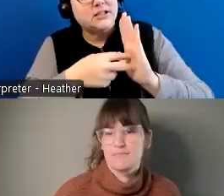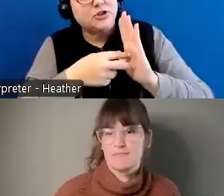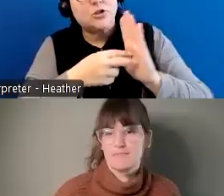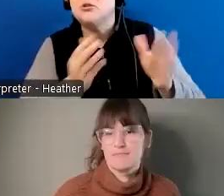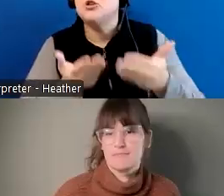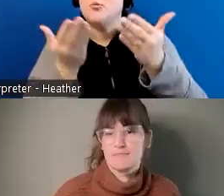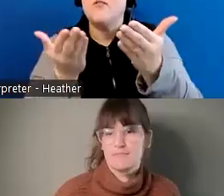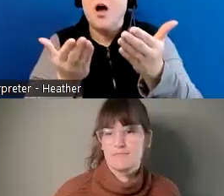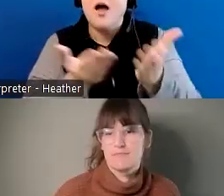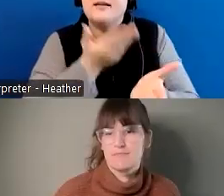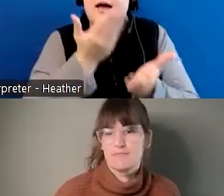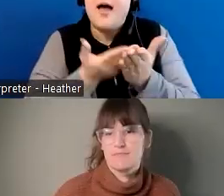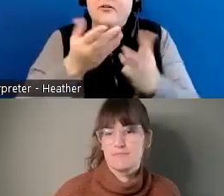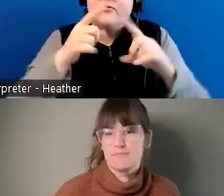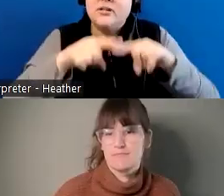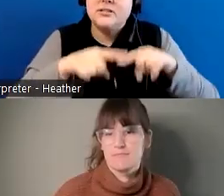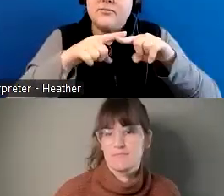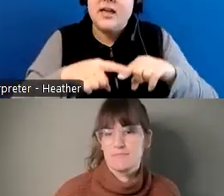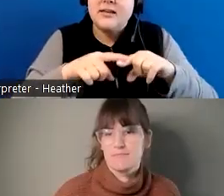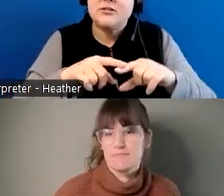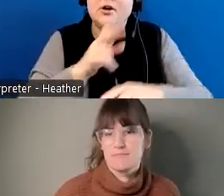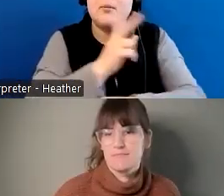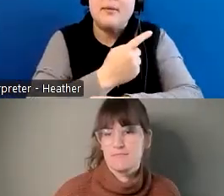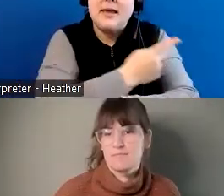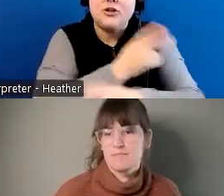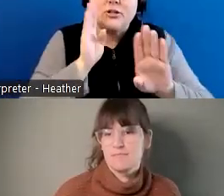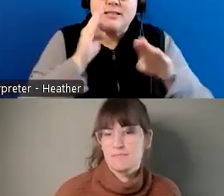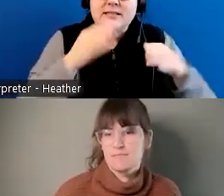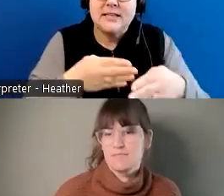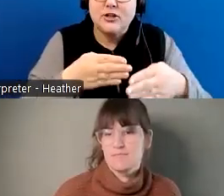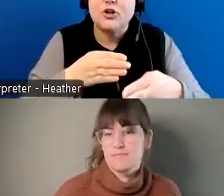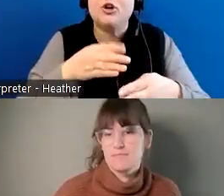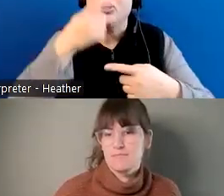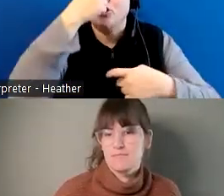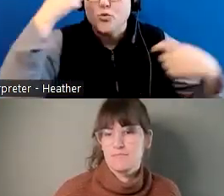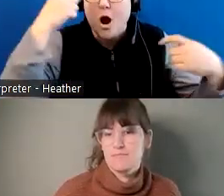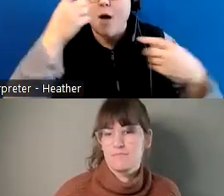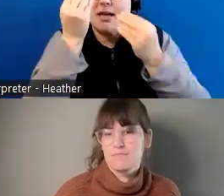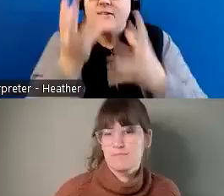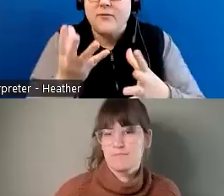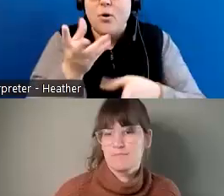patient and family centered trauma-informed care. That's the priority more than any rules or to use